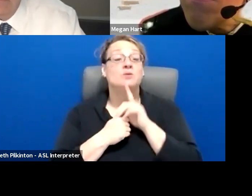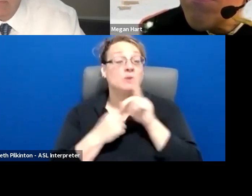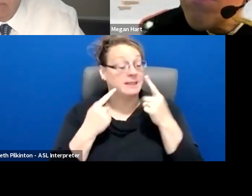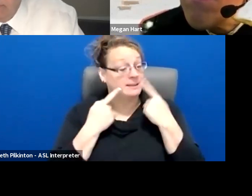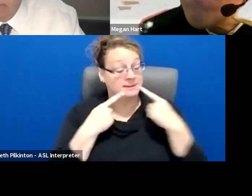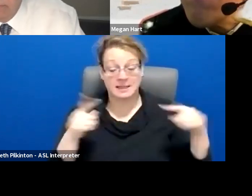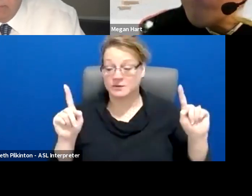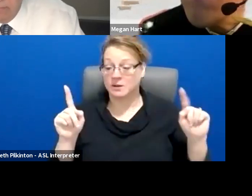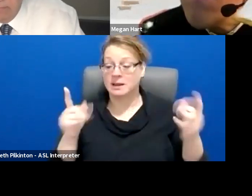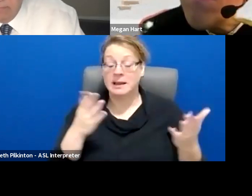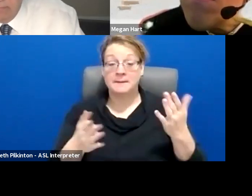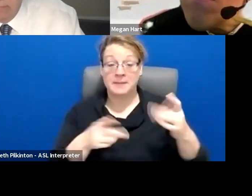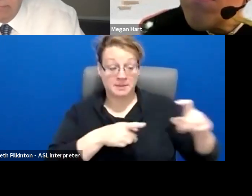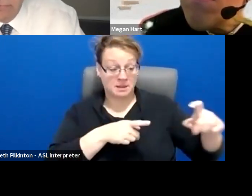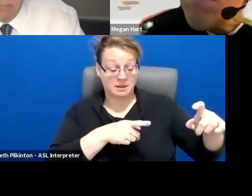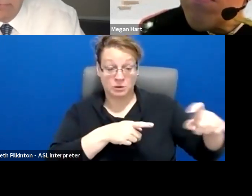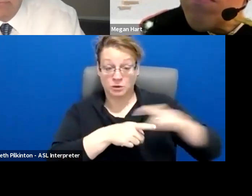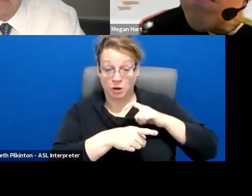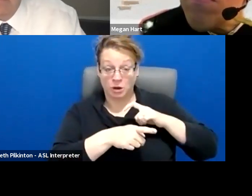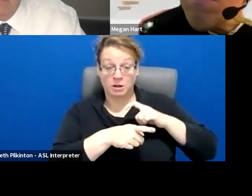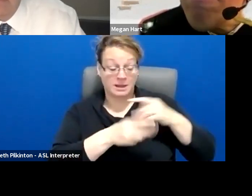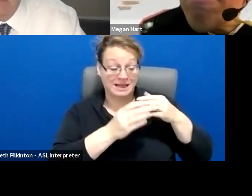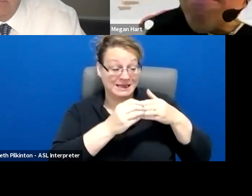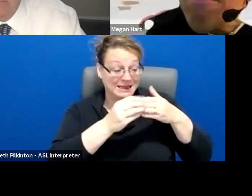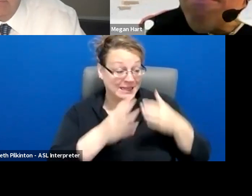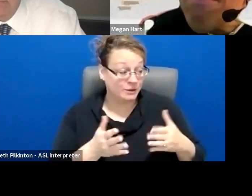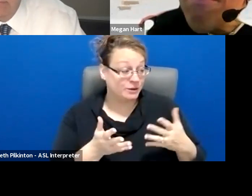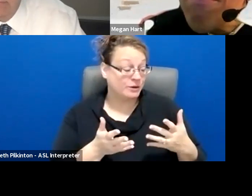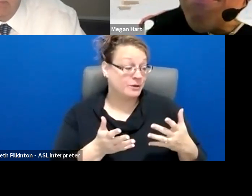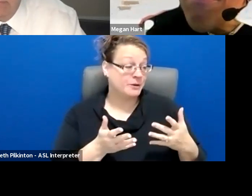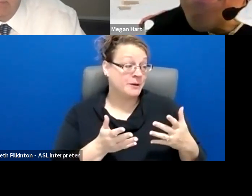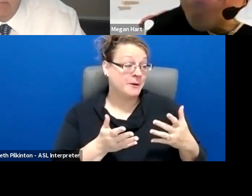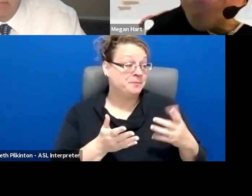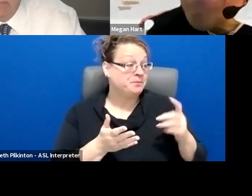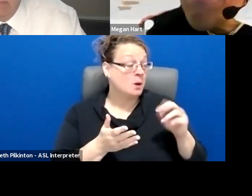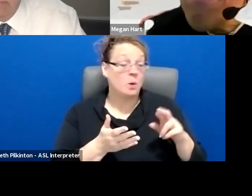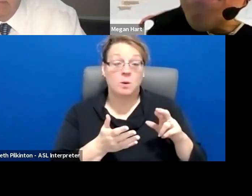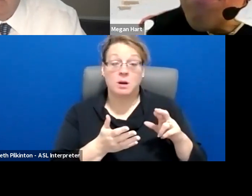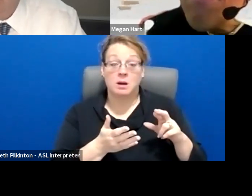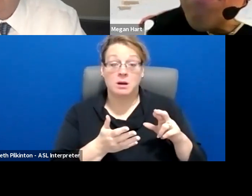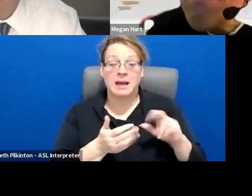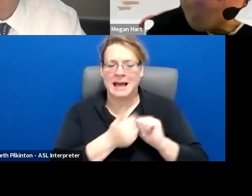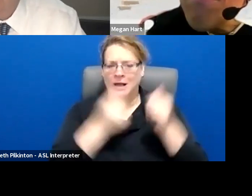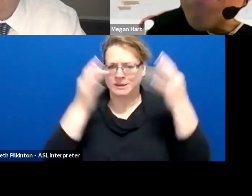If you are familiar with vocational rehab, it functions the way a job coach would. It has been very successful.